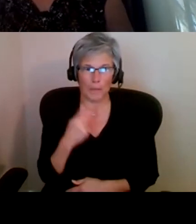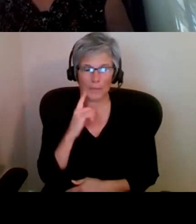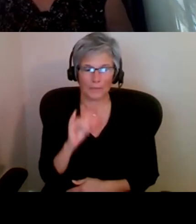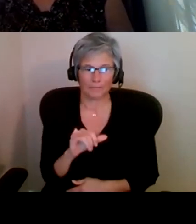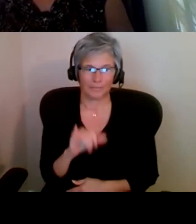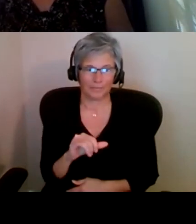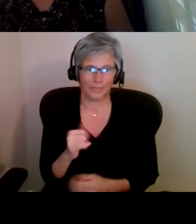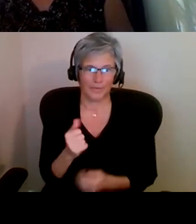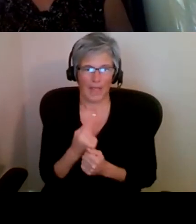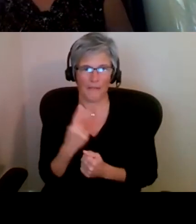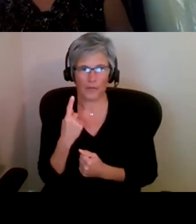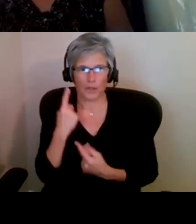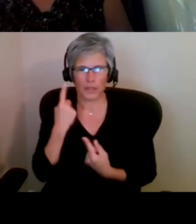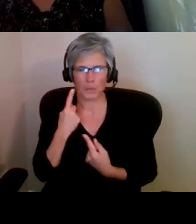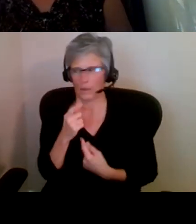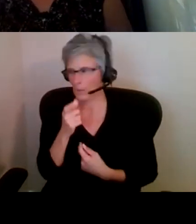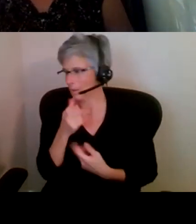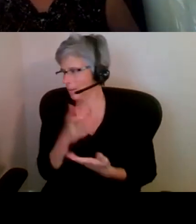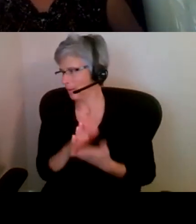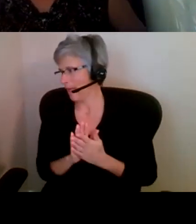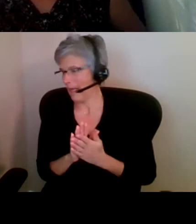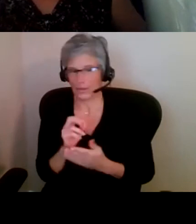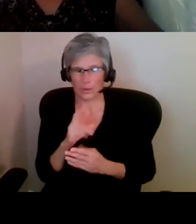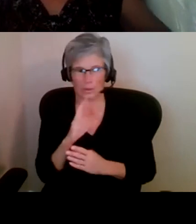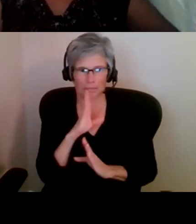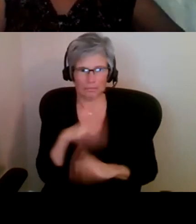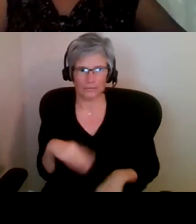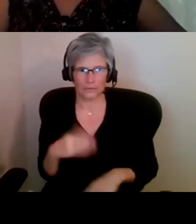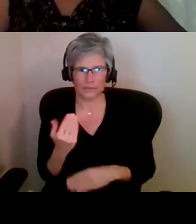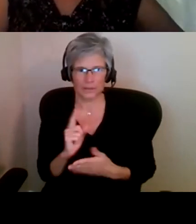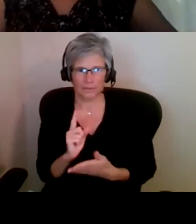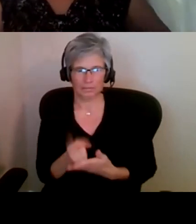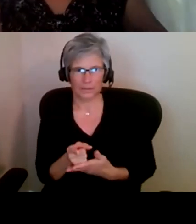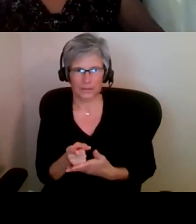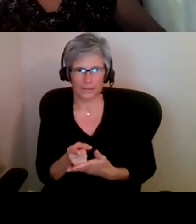to ask the first question", or we're just going to sit here for 15 minutes. So the suggestion was that